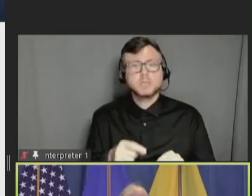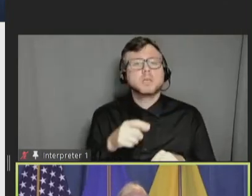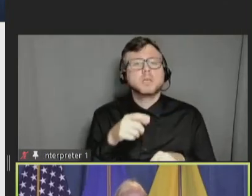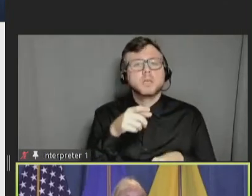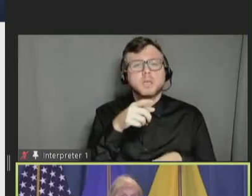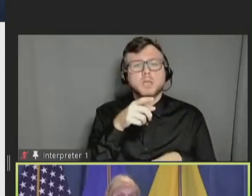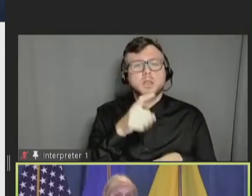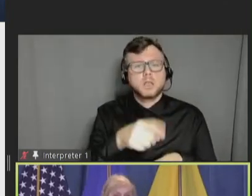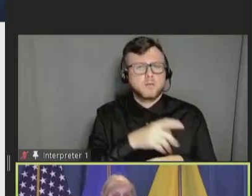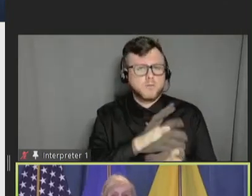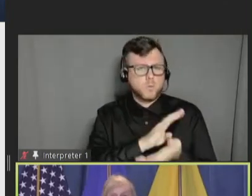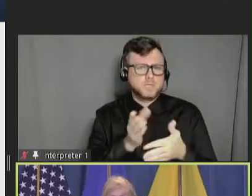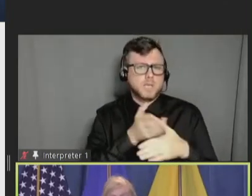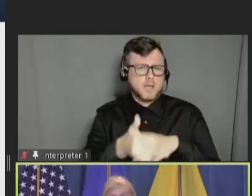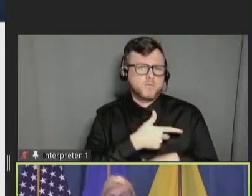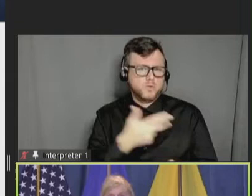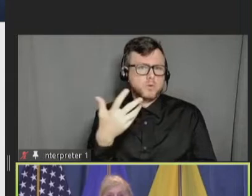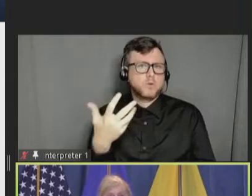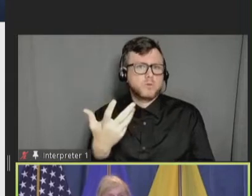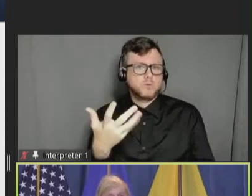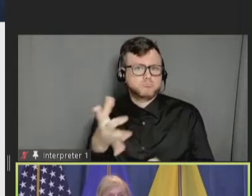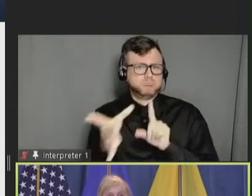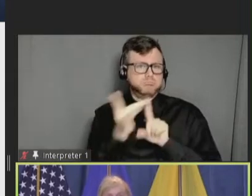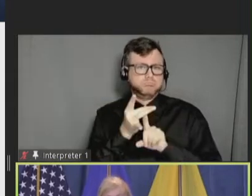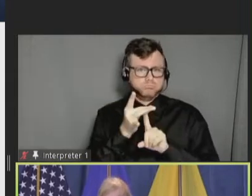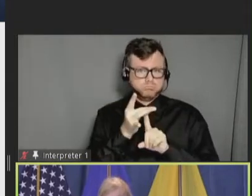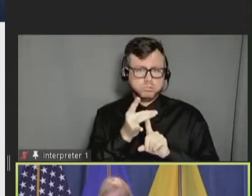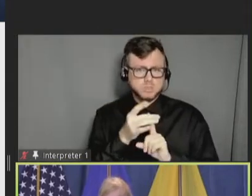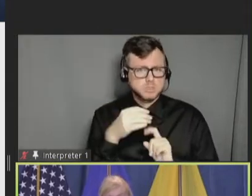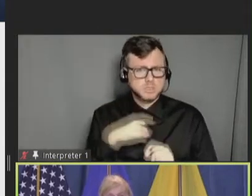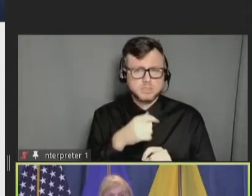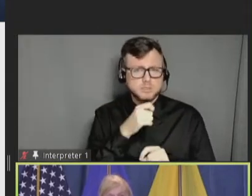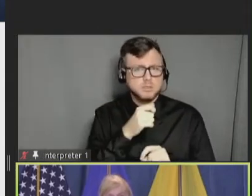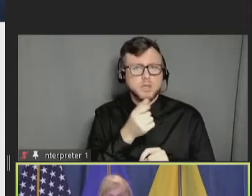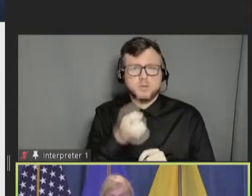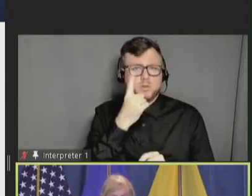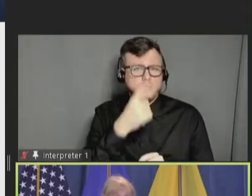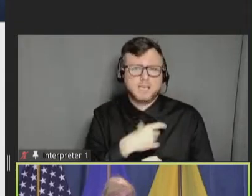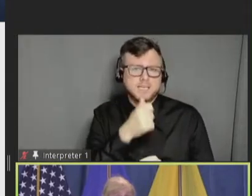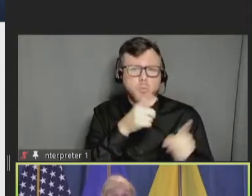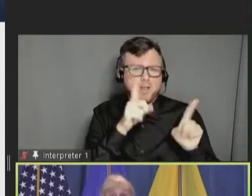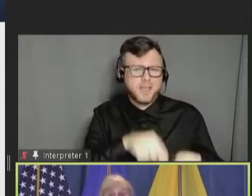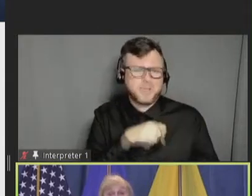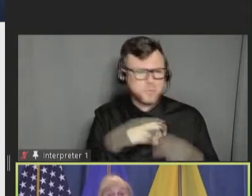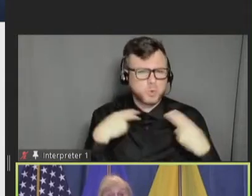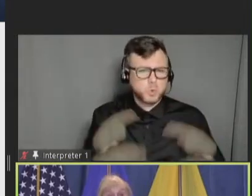what's happened in humans. They are infected for years. A mouse doesn't live for years. So,